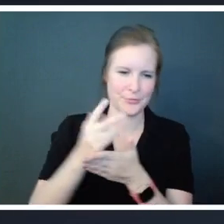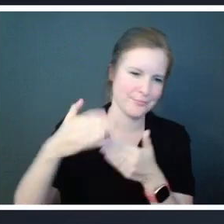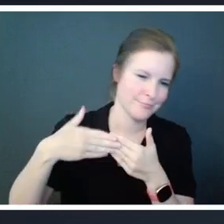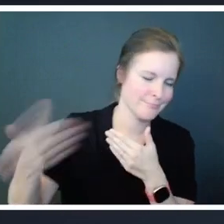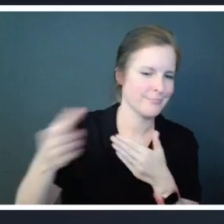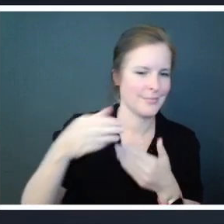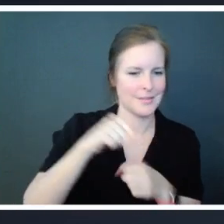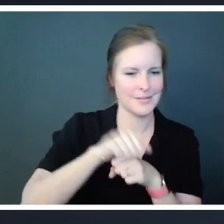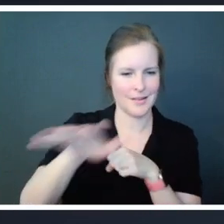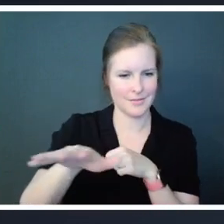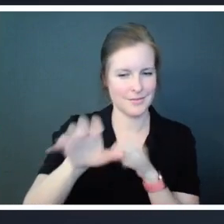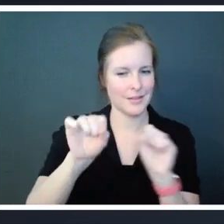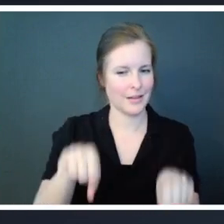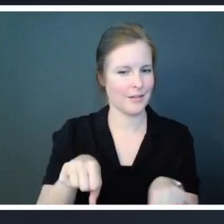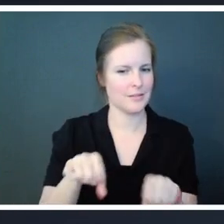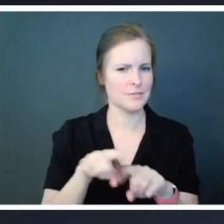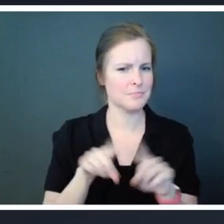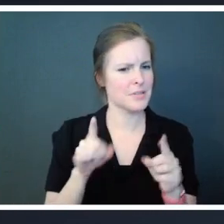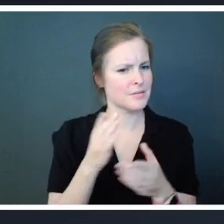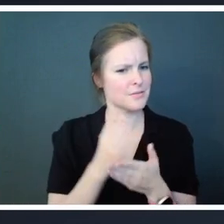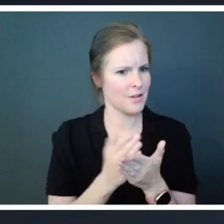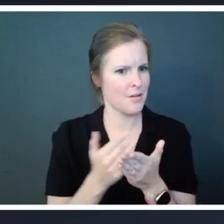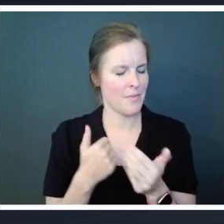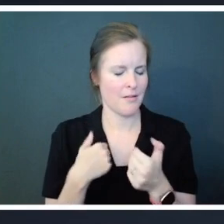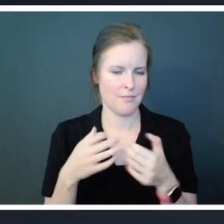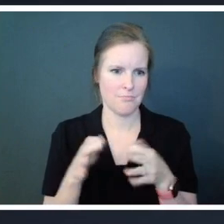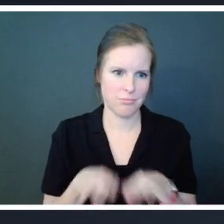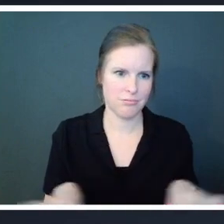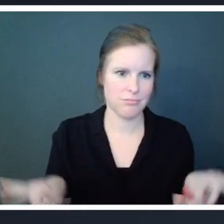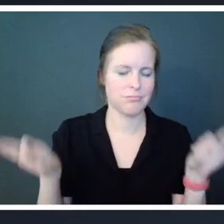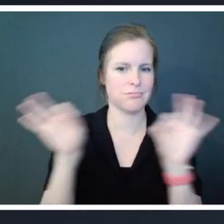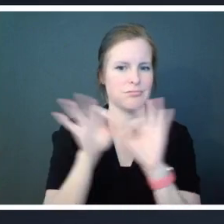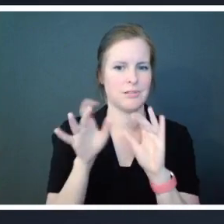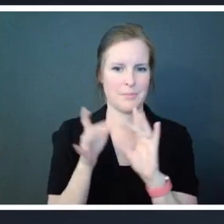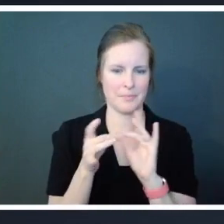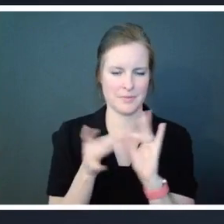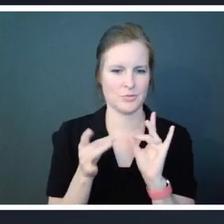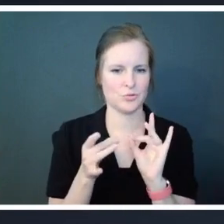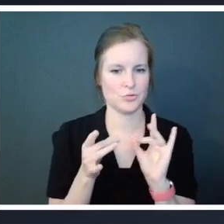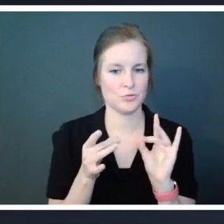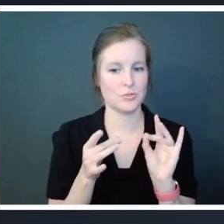you might be familiar with some of them. These are known as Revenue Building stamps, these particular